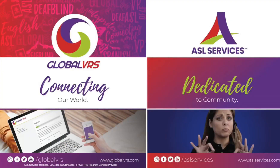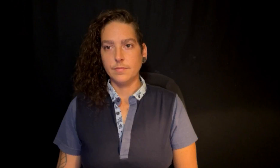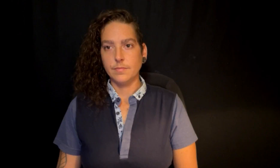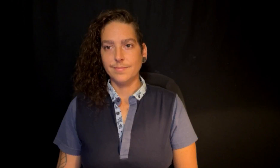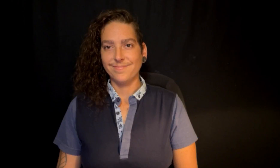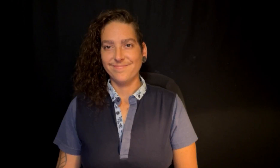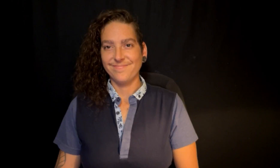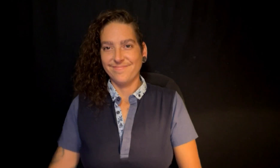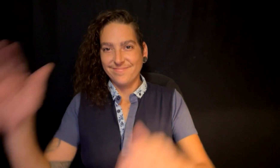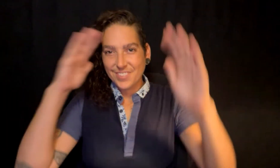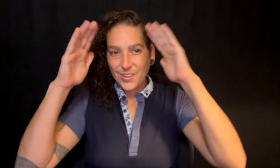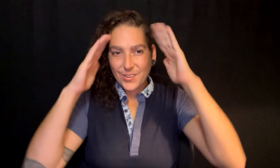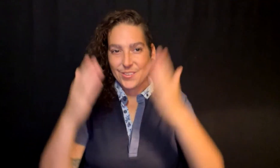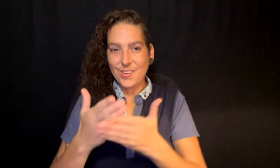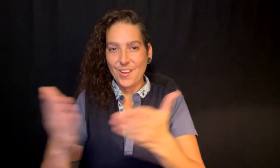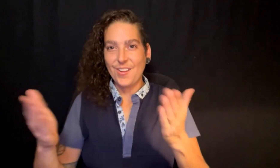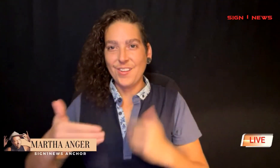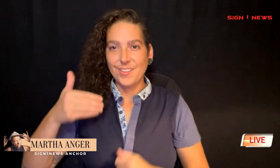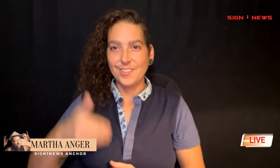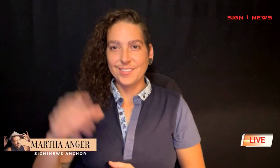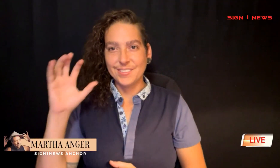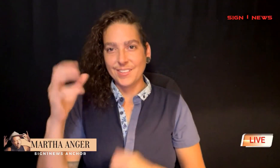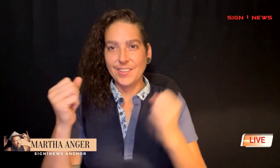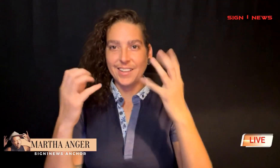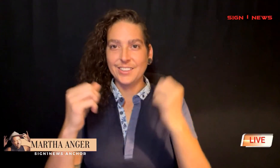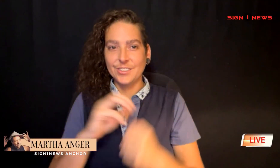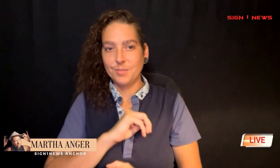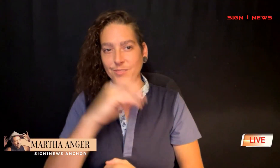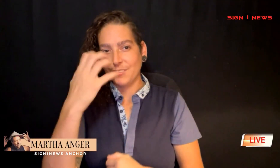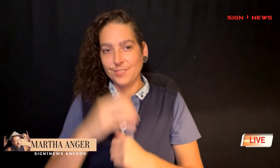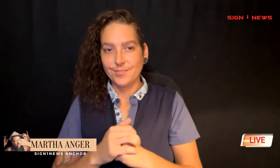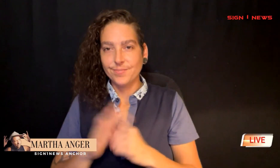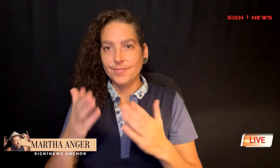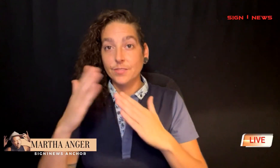Hello everyone I'm Sign1News anchor Martha Anger here's a quick look at the top trending